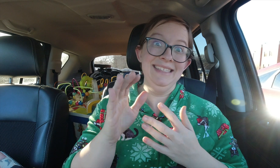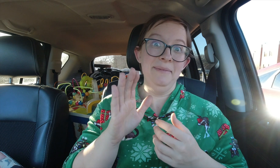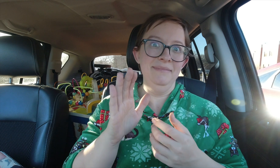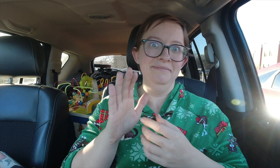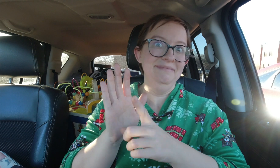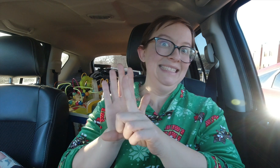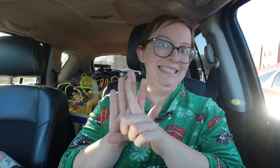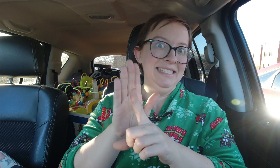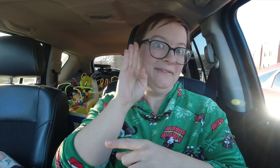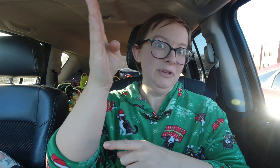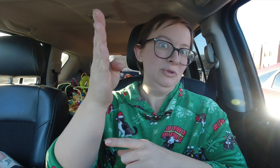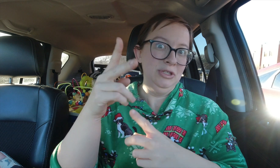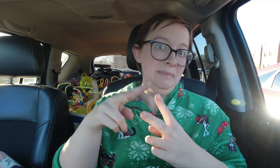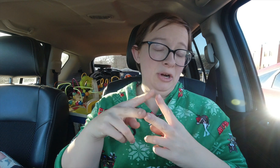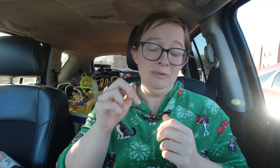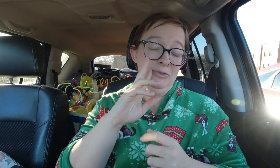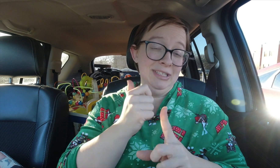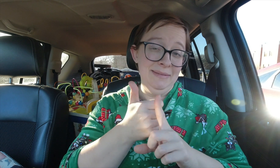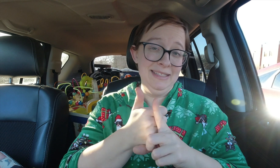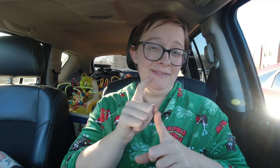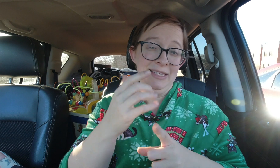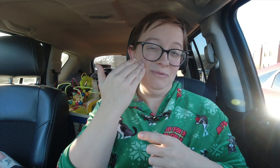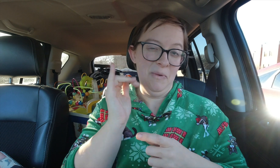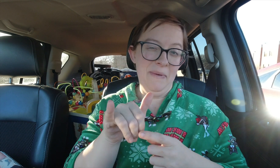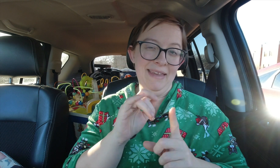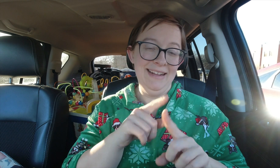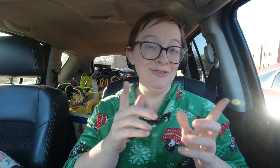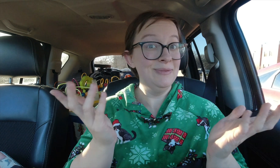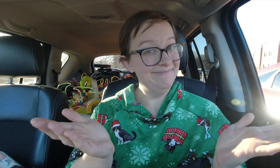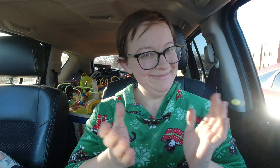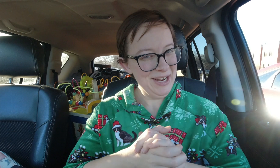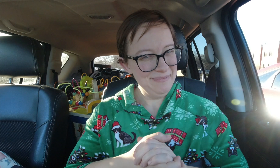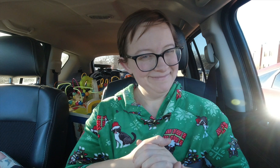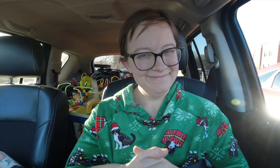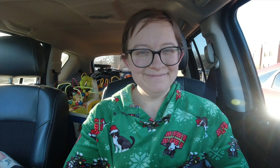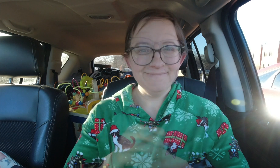I don't think anyone except you know him and his future partner or just himself needs to know the answer.